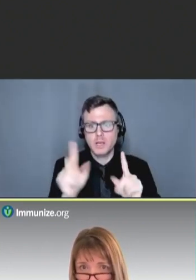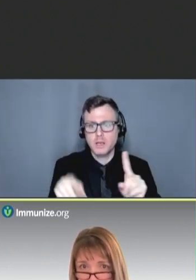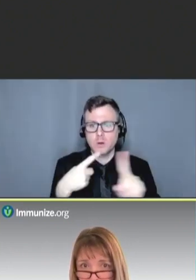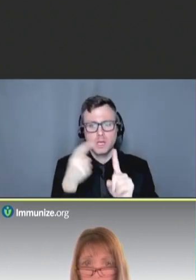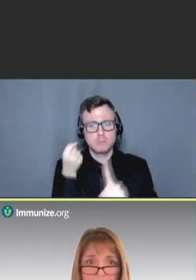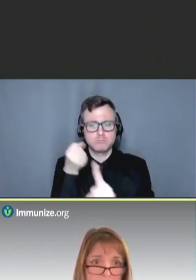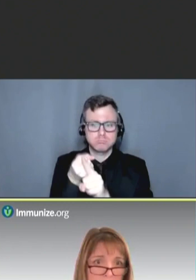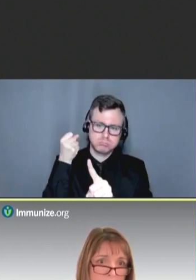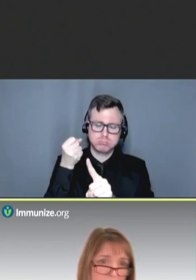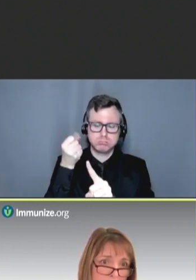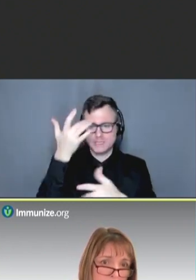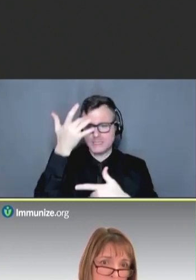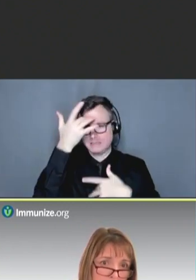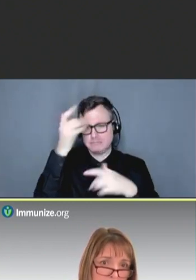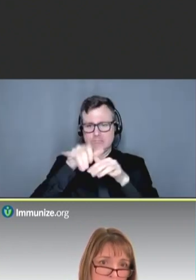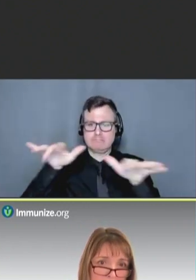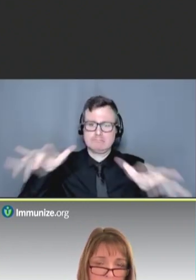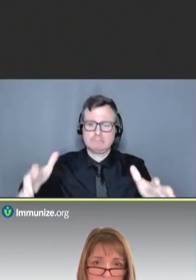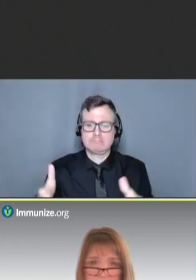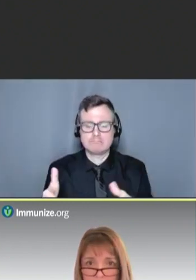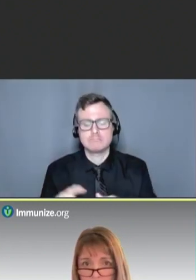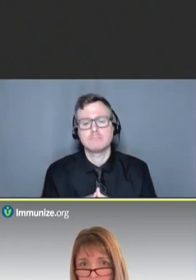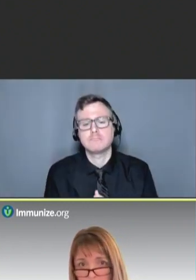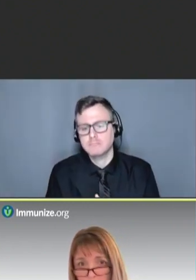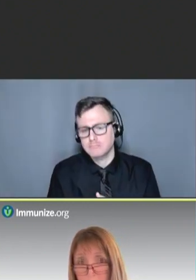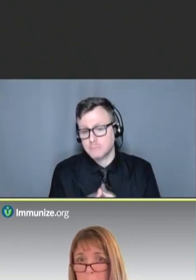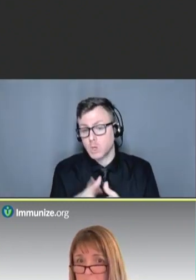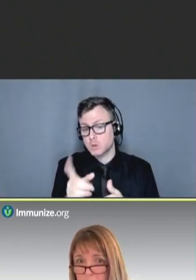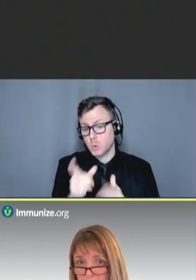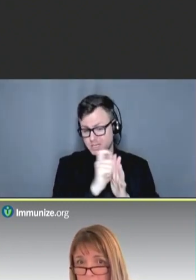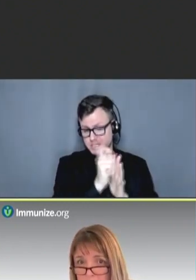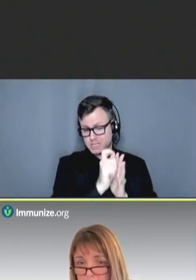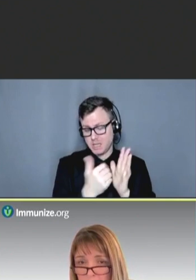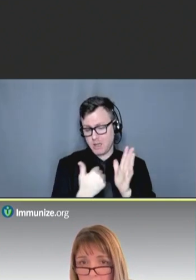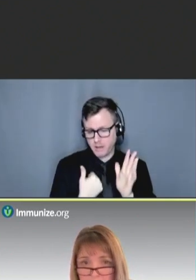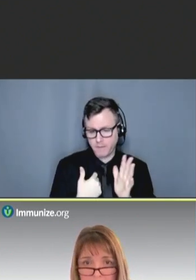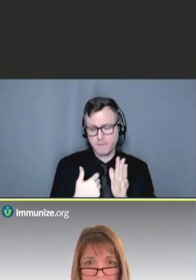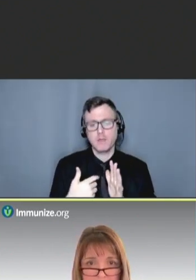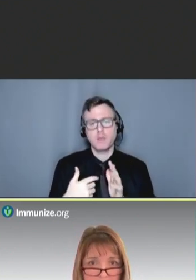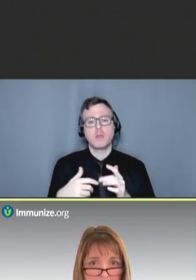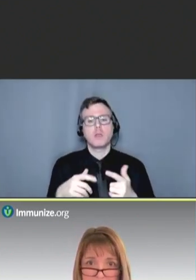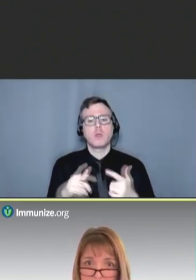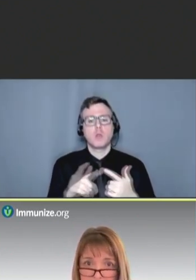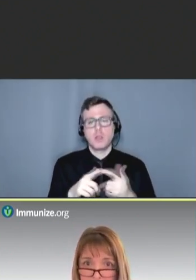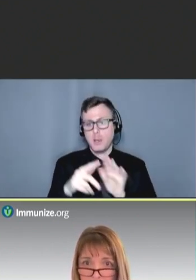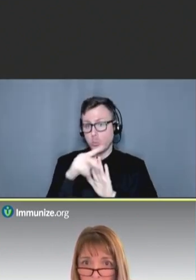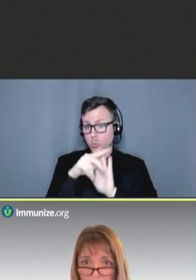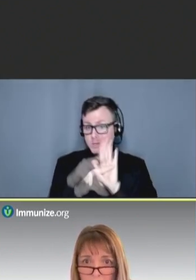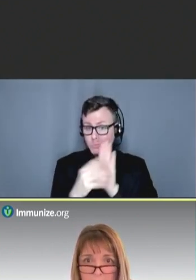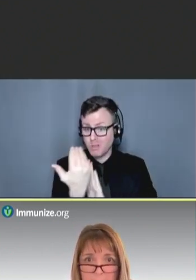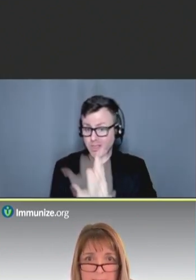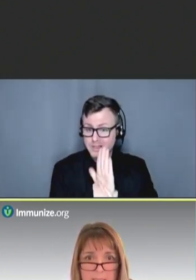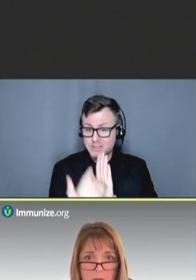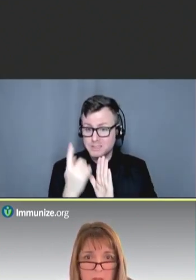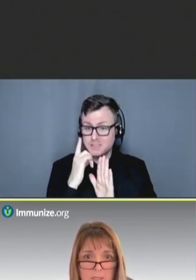So, in addition to the checklists there are also principles list for holding vaccine clinics